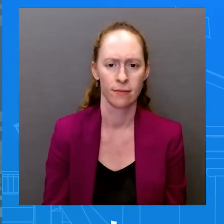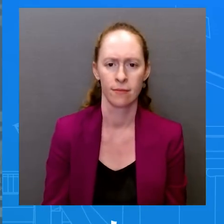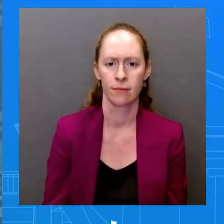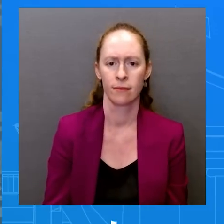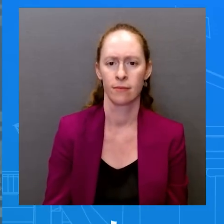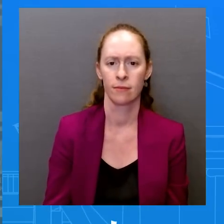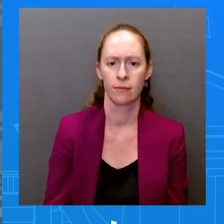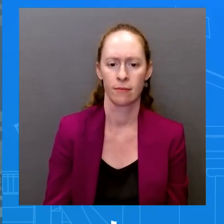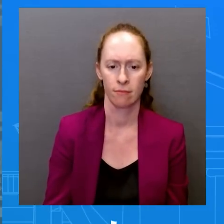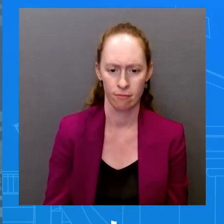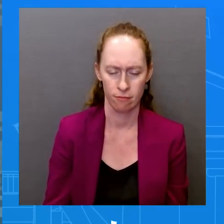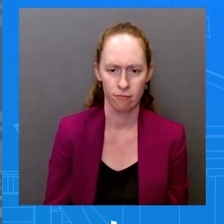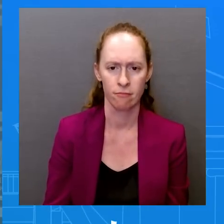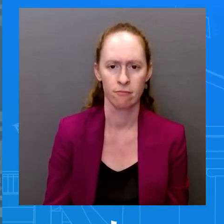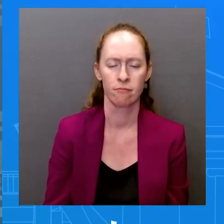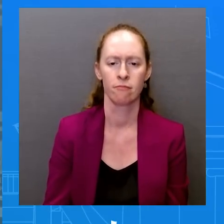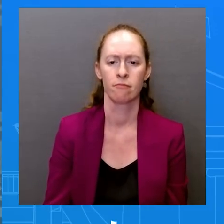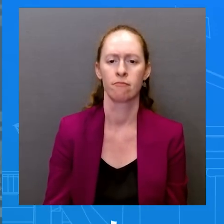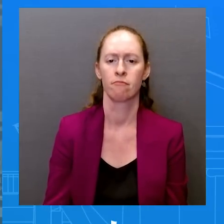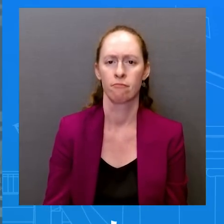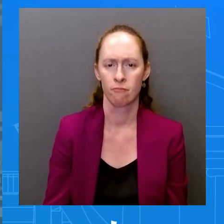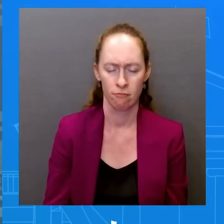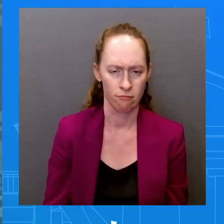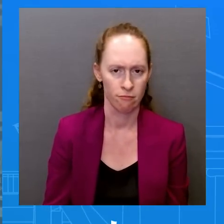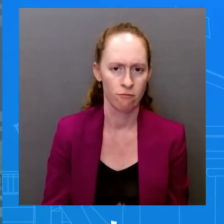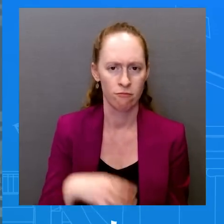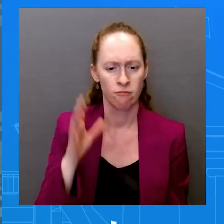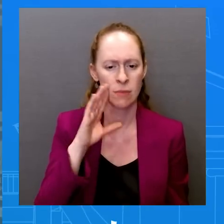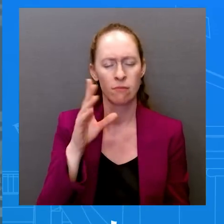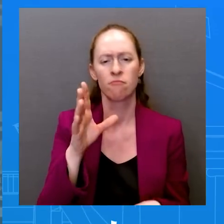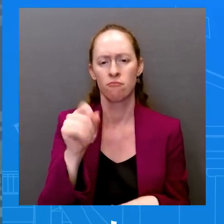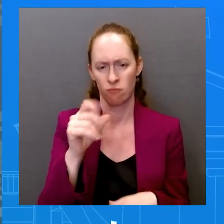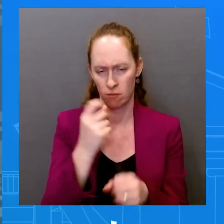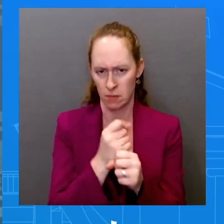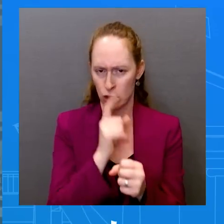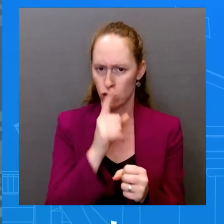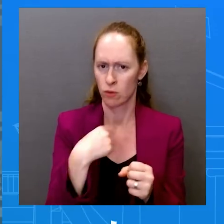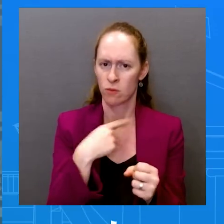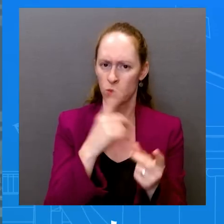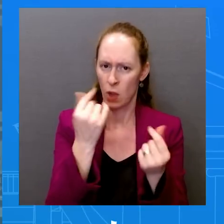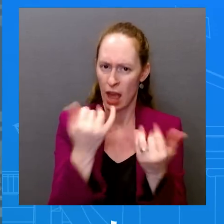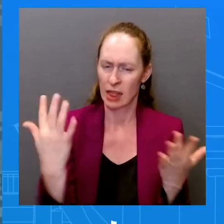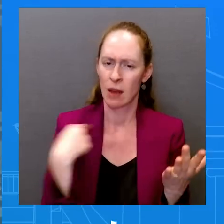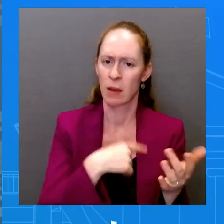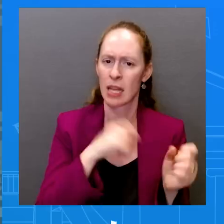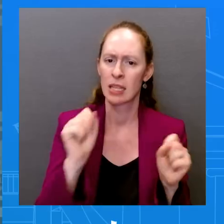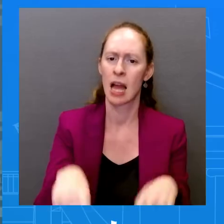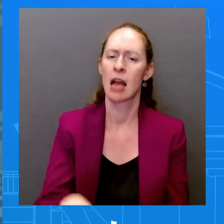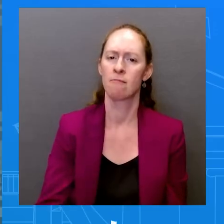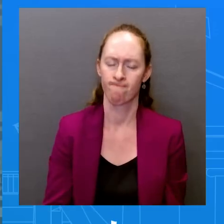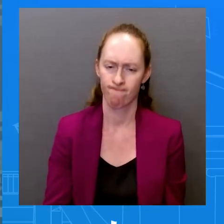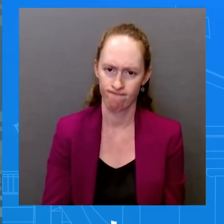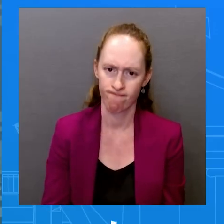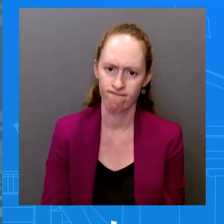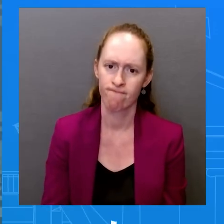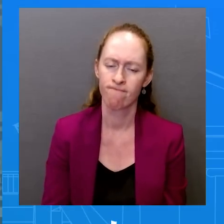as it comes to the climate change, is implemented in a way that the -- the American people sees that direct effect.